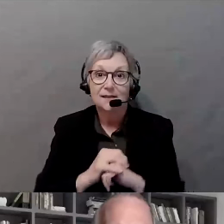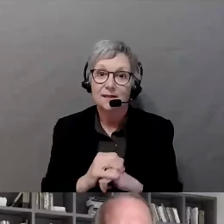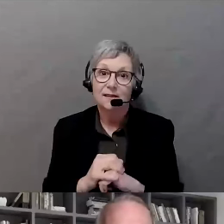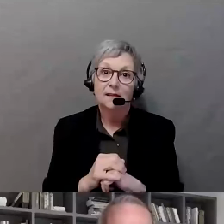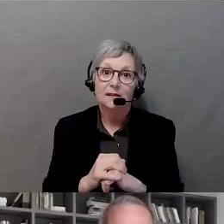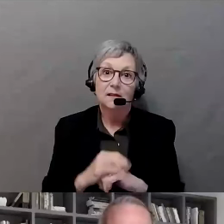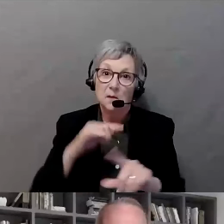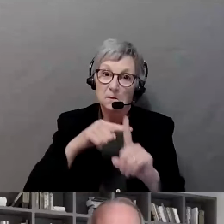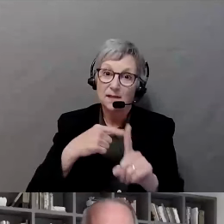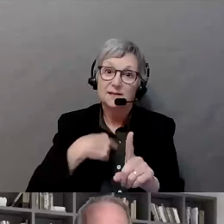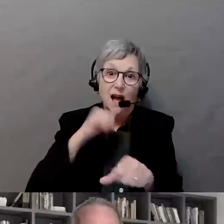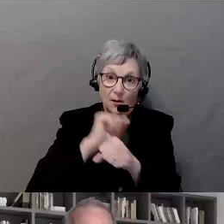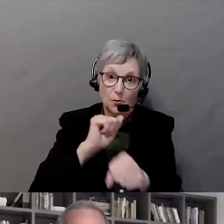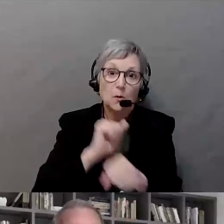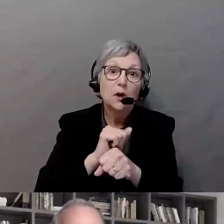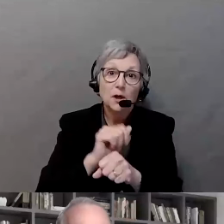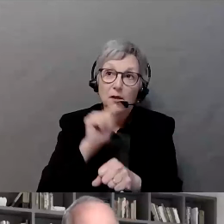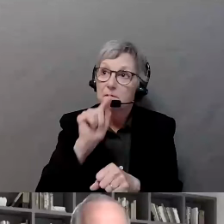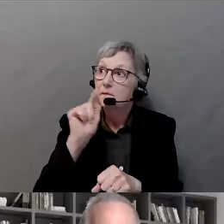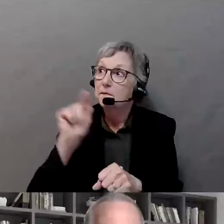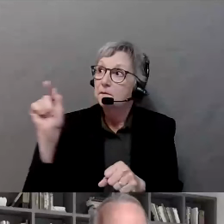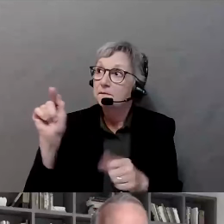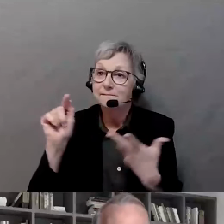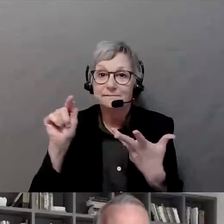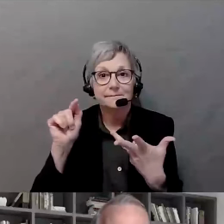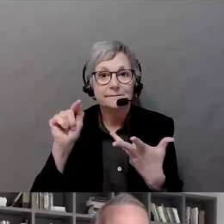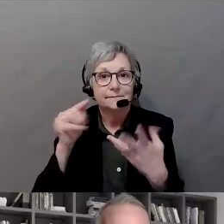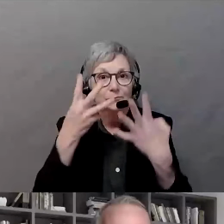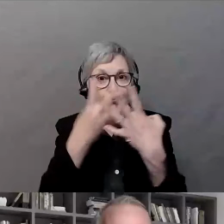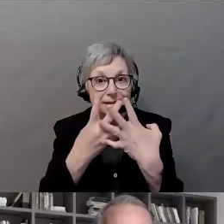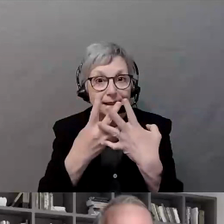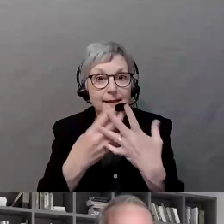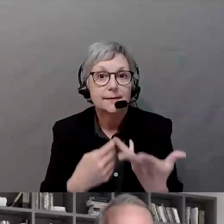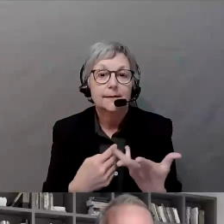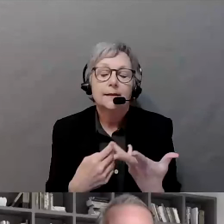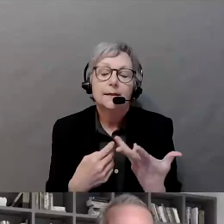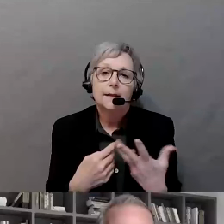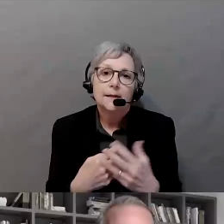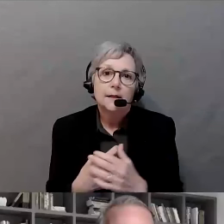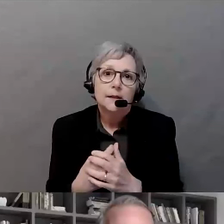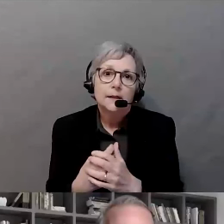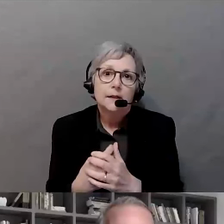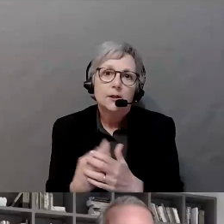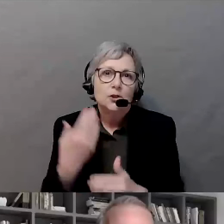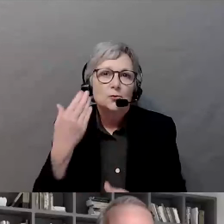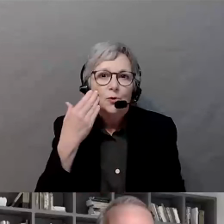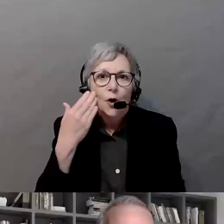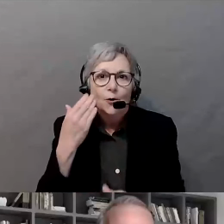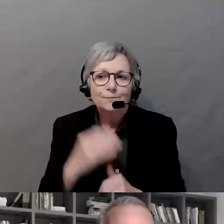PLACES AND PARTICULARLY PRISON. THIS IS DIFFERENT. I GUESS I SAID THAT BECAUSE